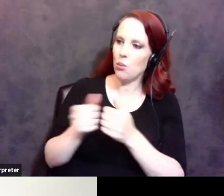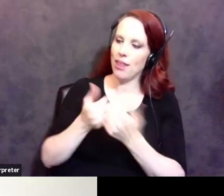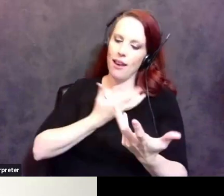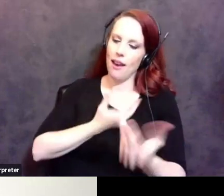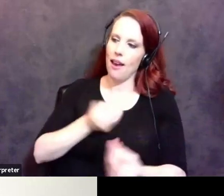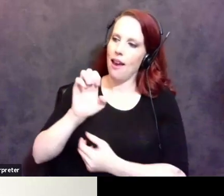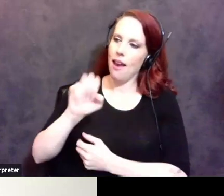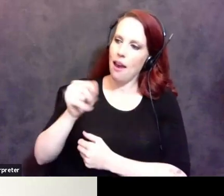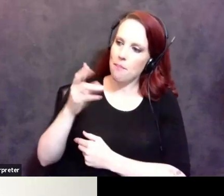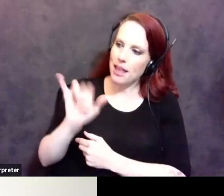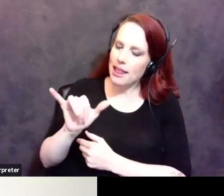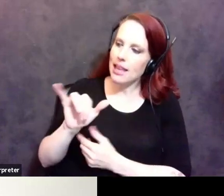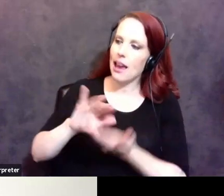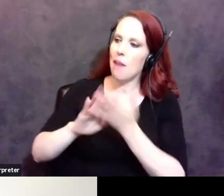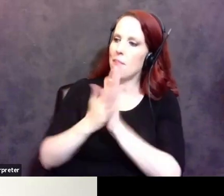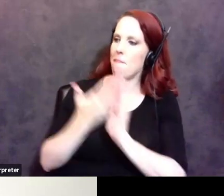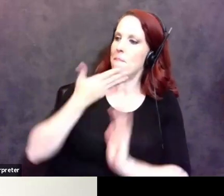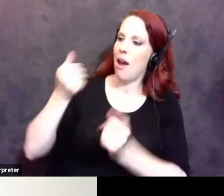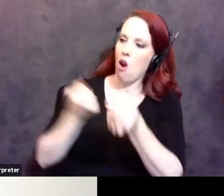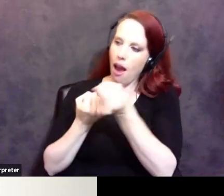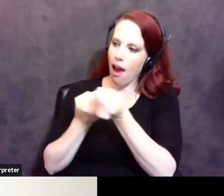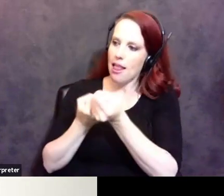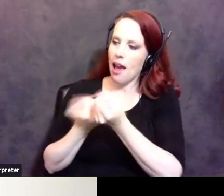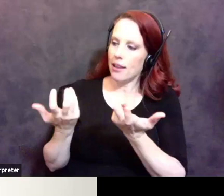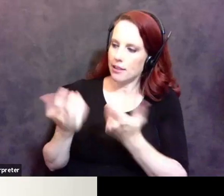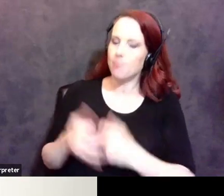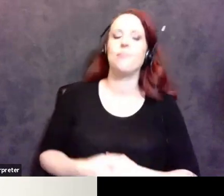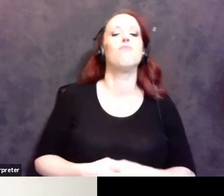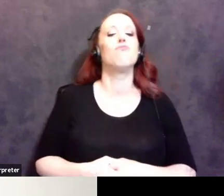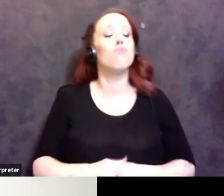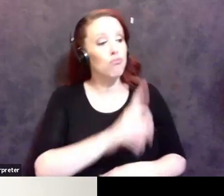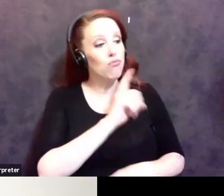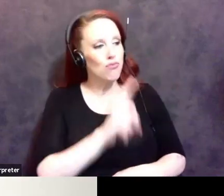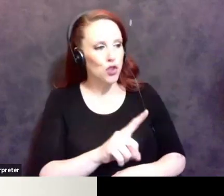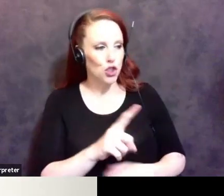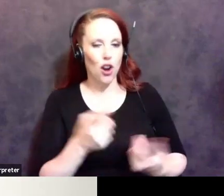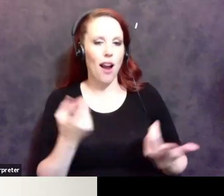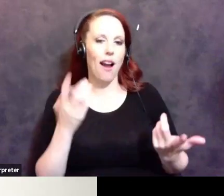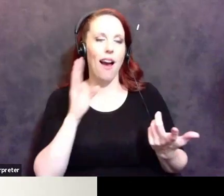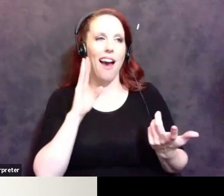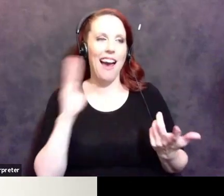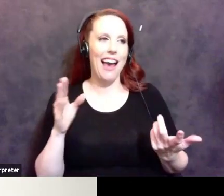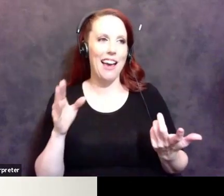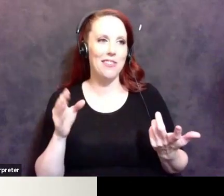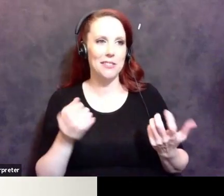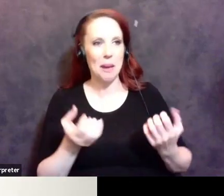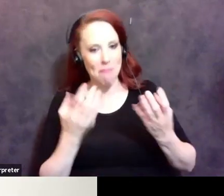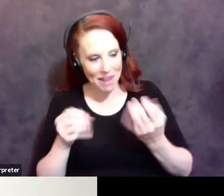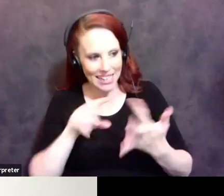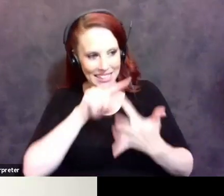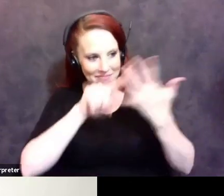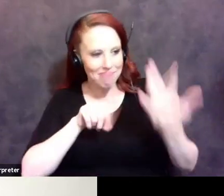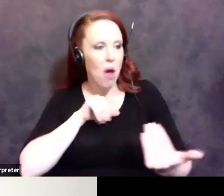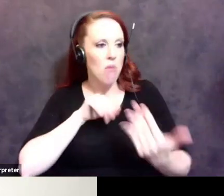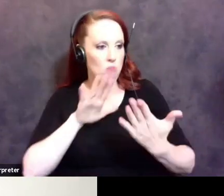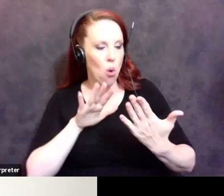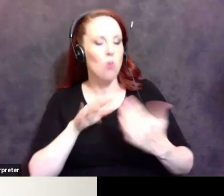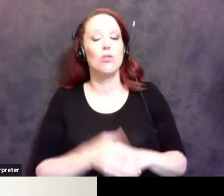Sure. I will offer kind of like a multi pronged approach. The easiest thing